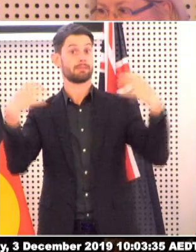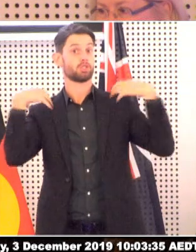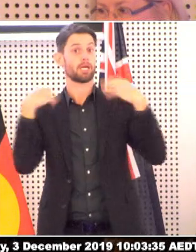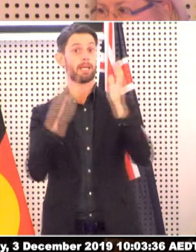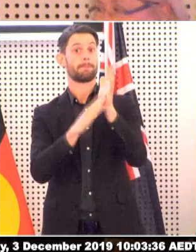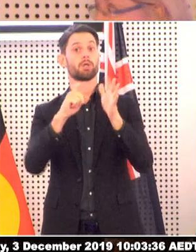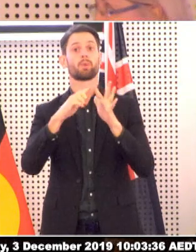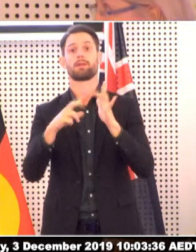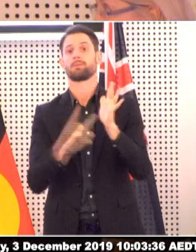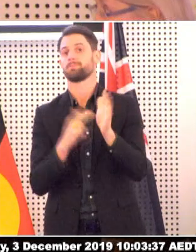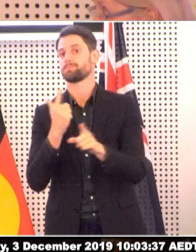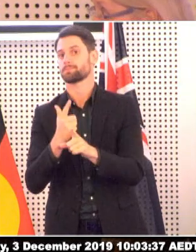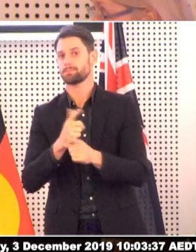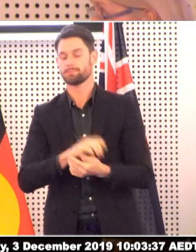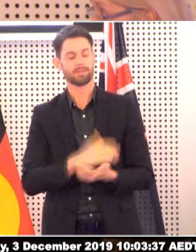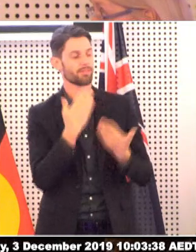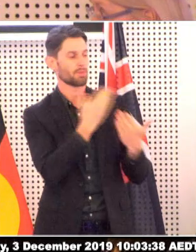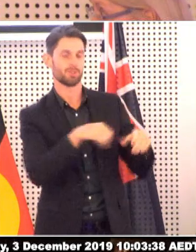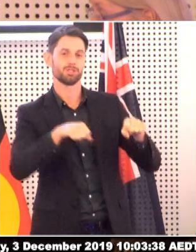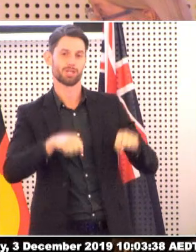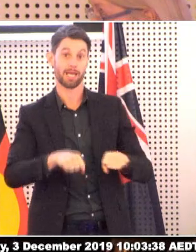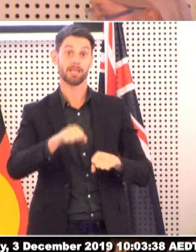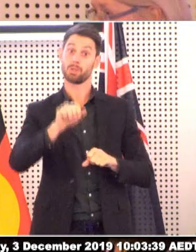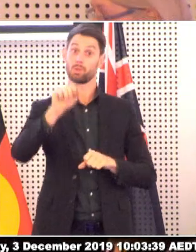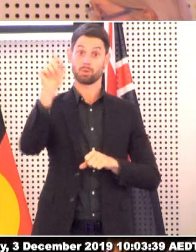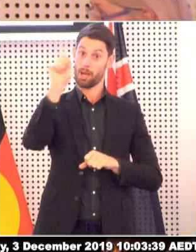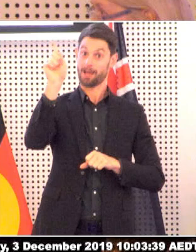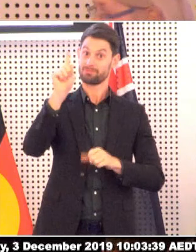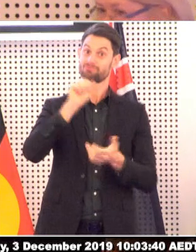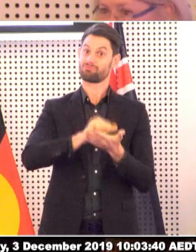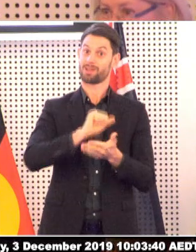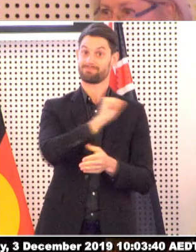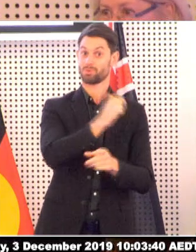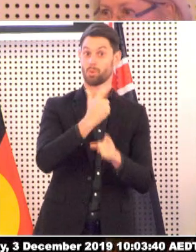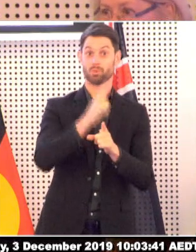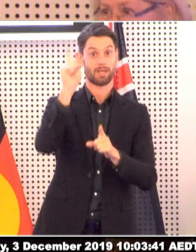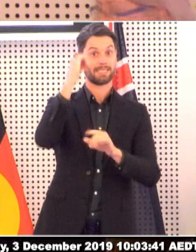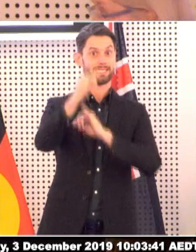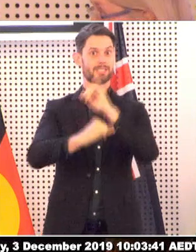As the Chair has noted today is International Day of People with Disability.